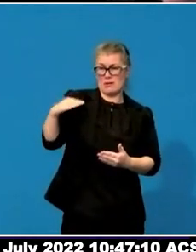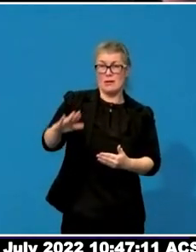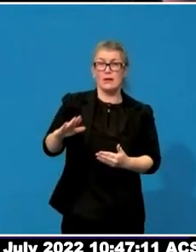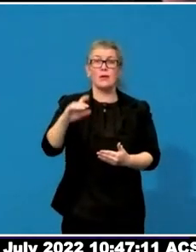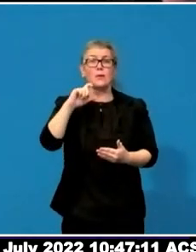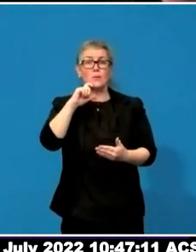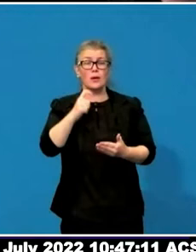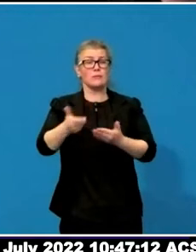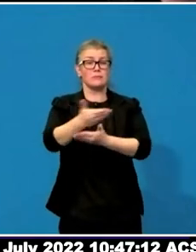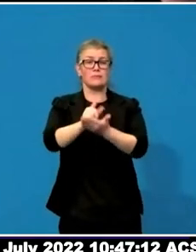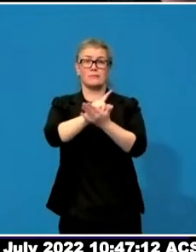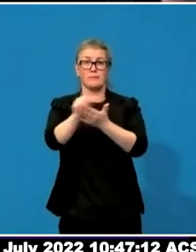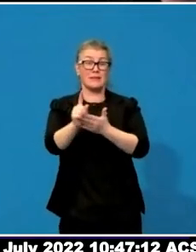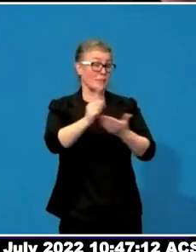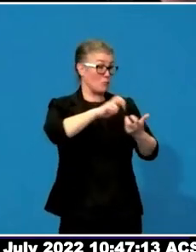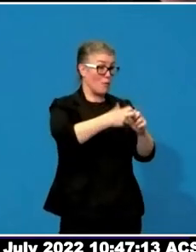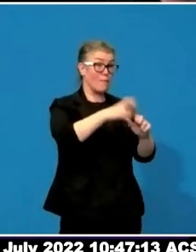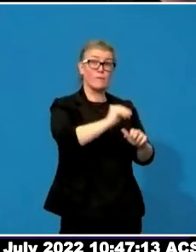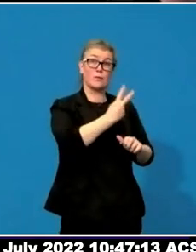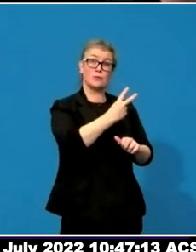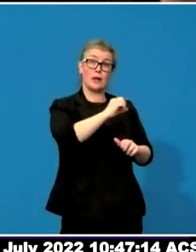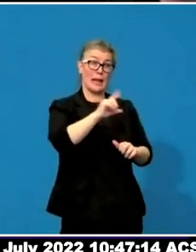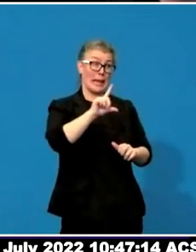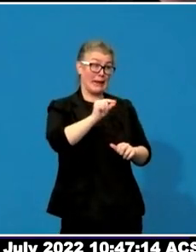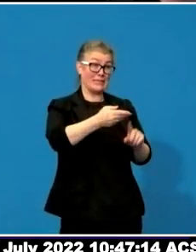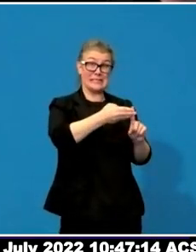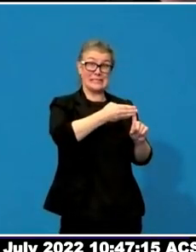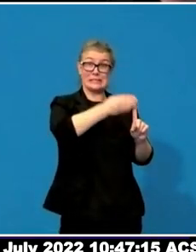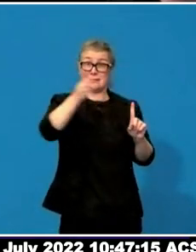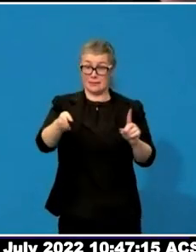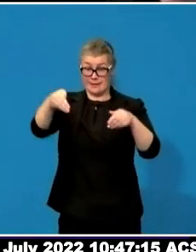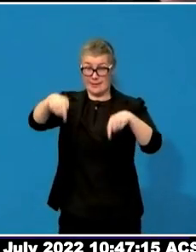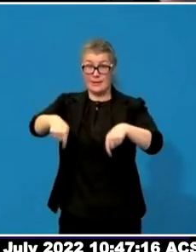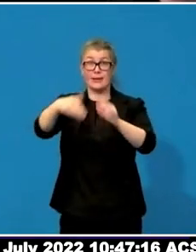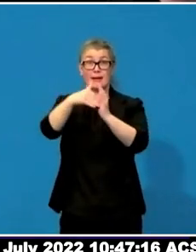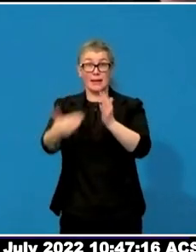in 2011 have been adequately addressed under the NDIS scheme.